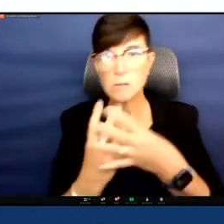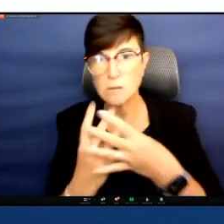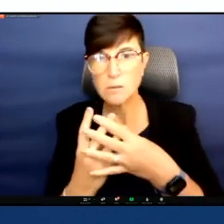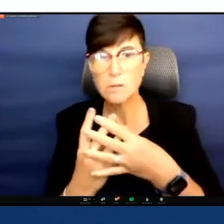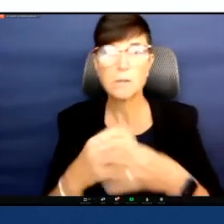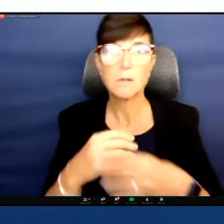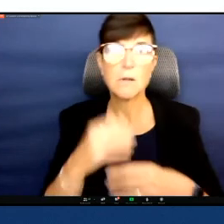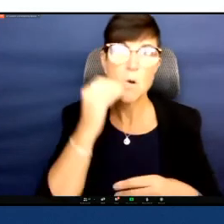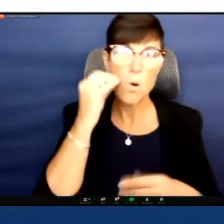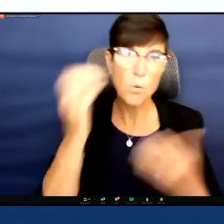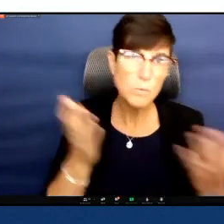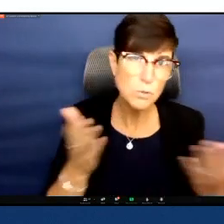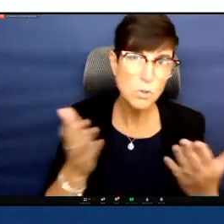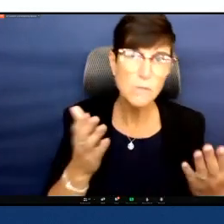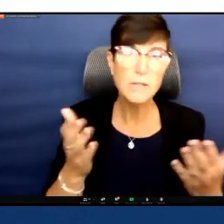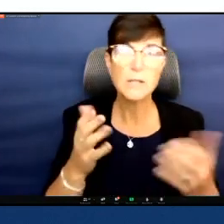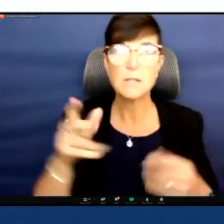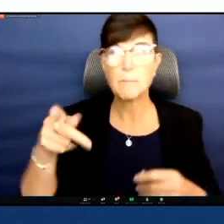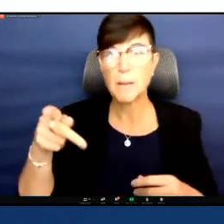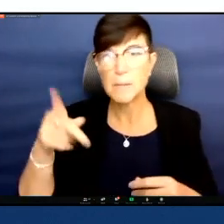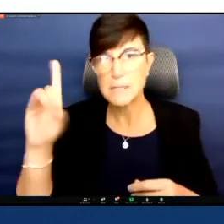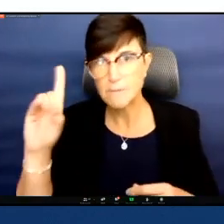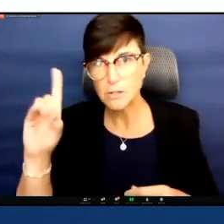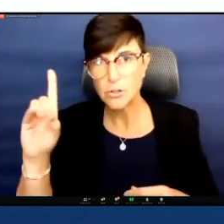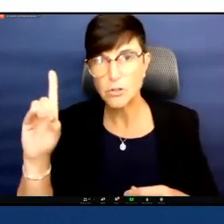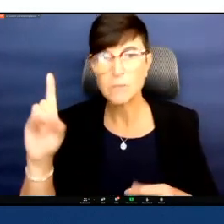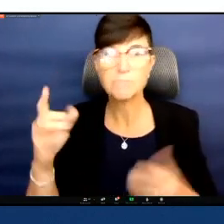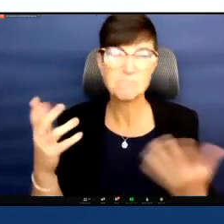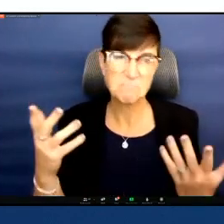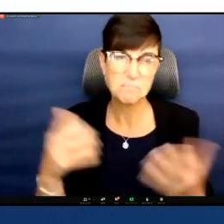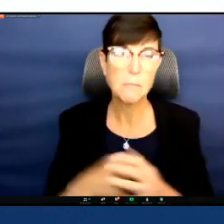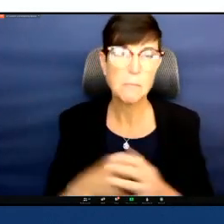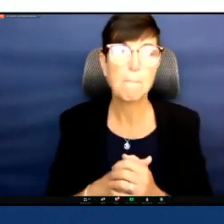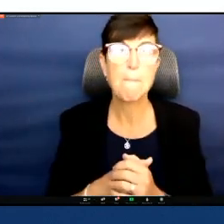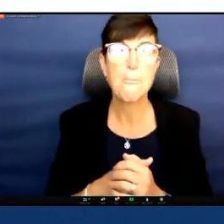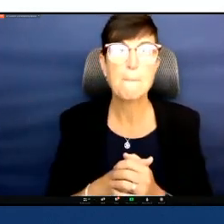And then the next largest is land use, development